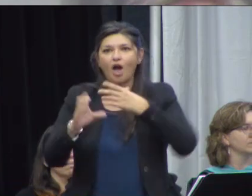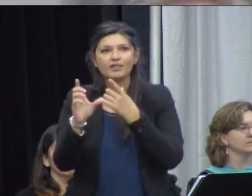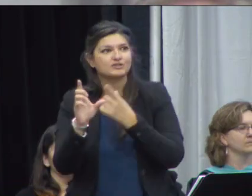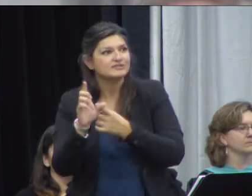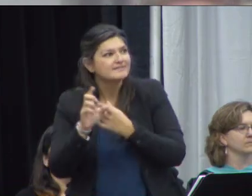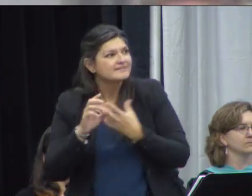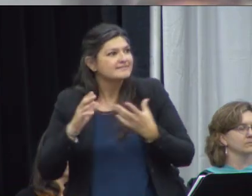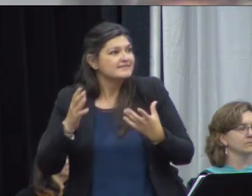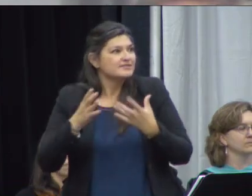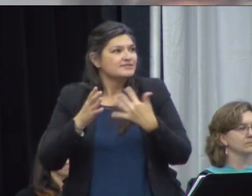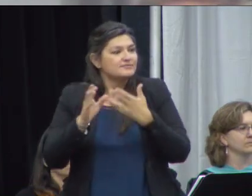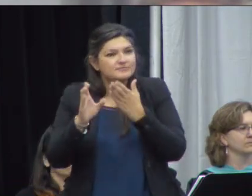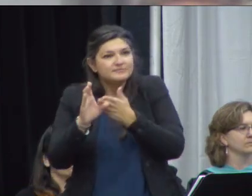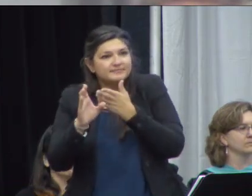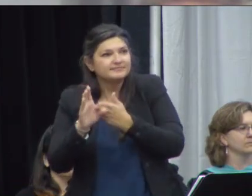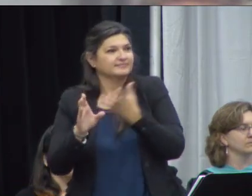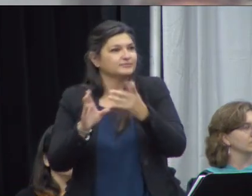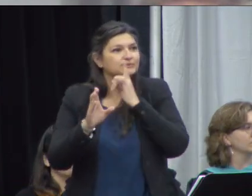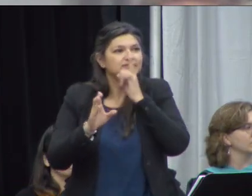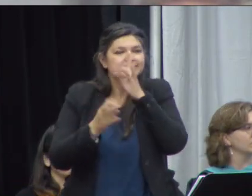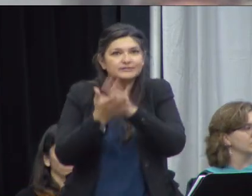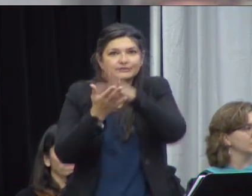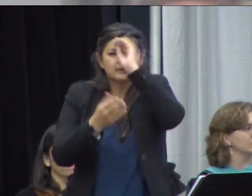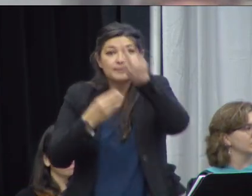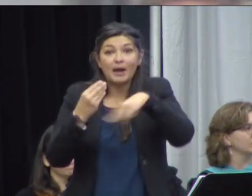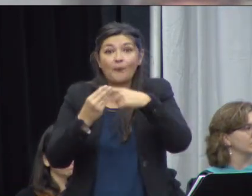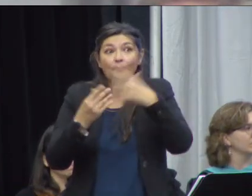I attended my first homecoming and prom as a principal.